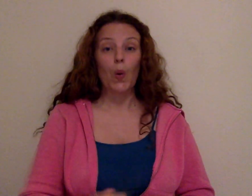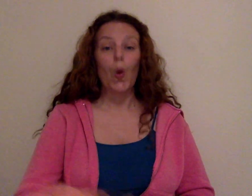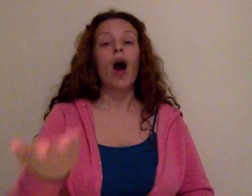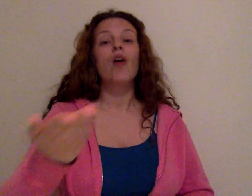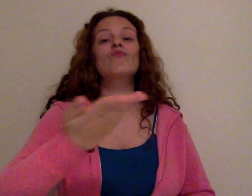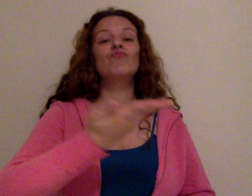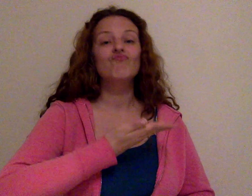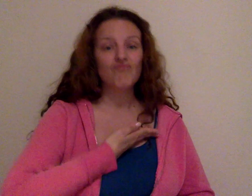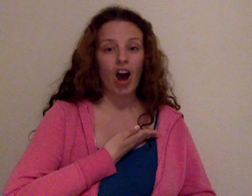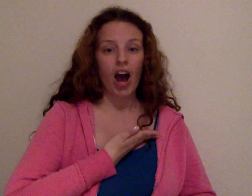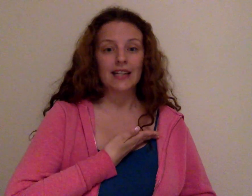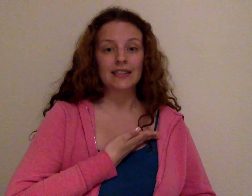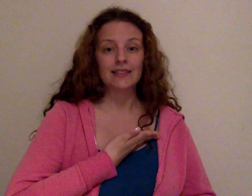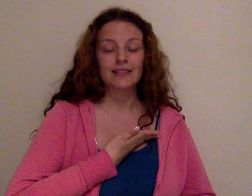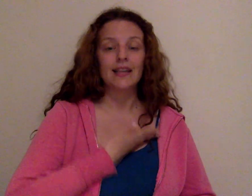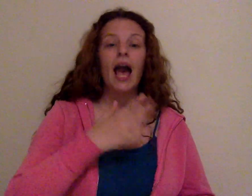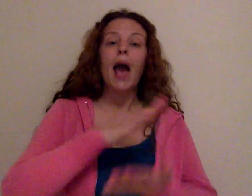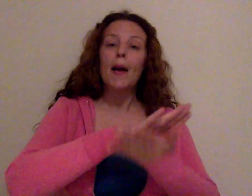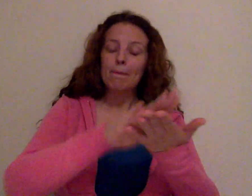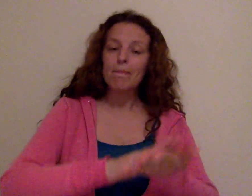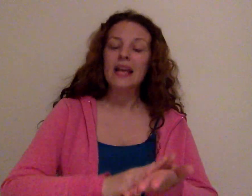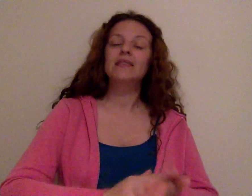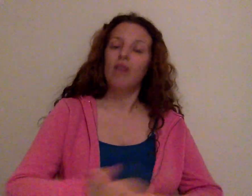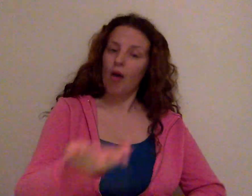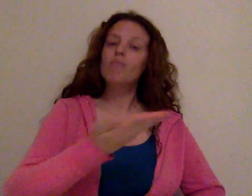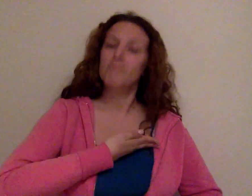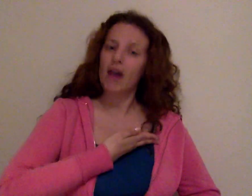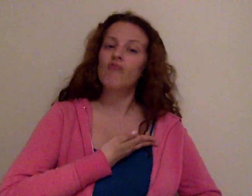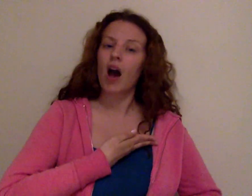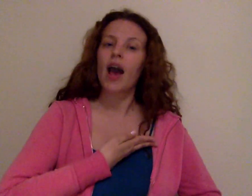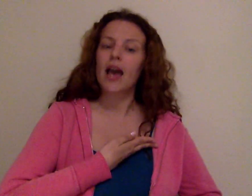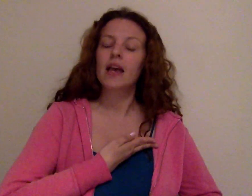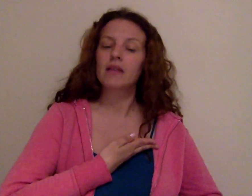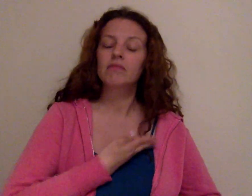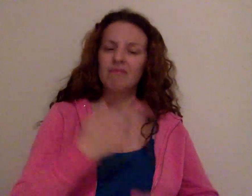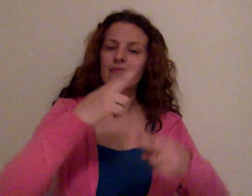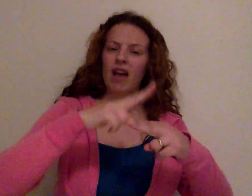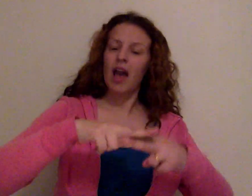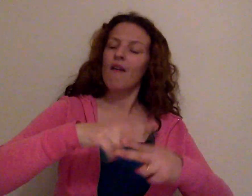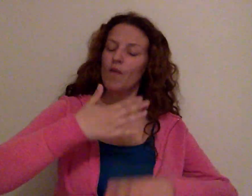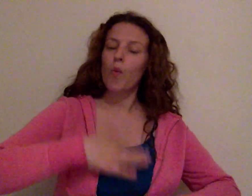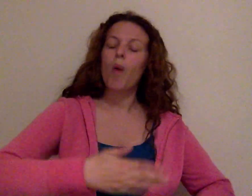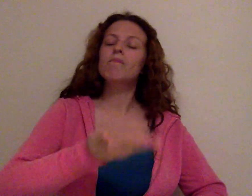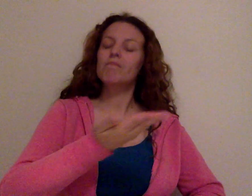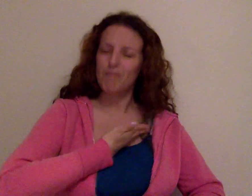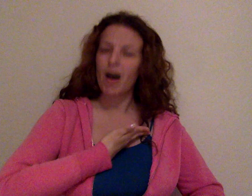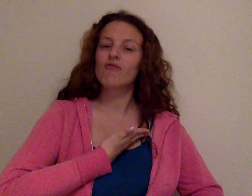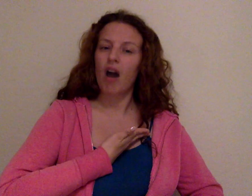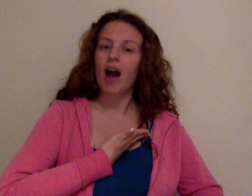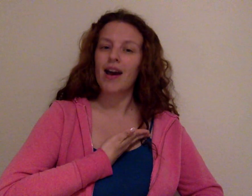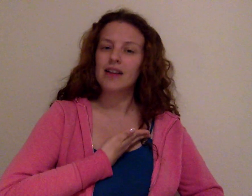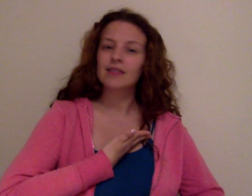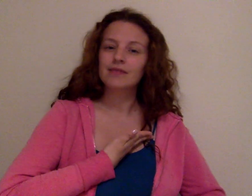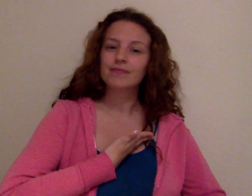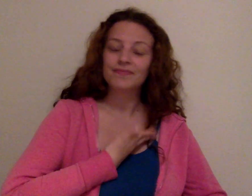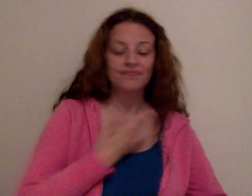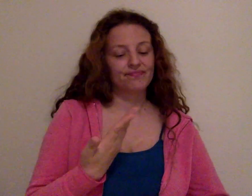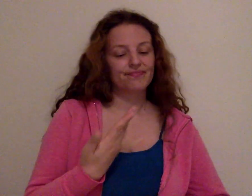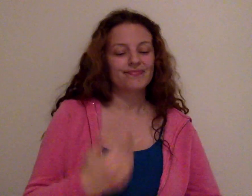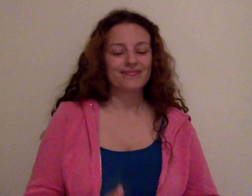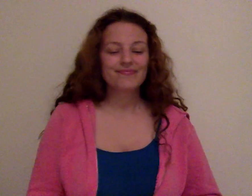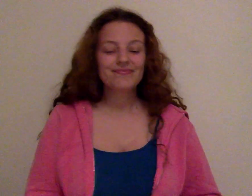Right, meaning my right. If I want, it's my right.